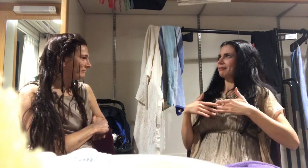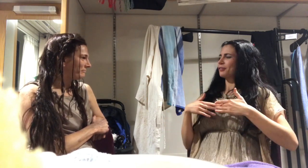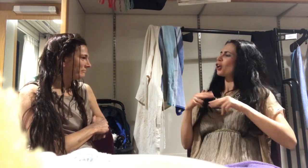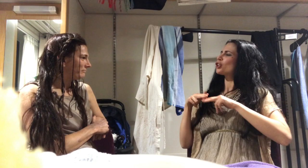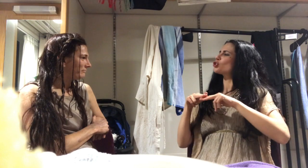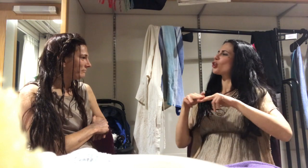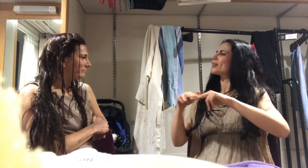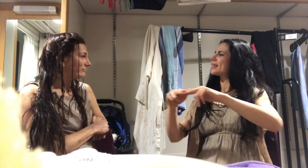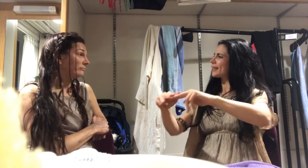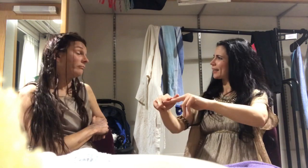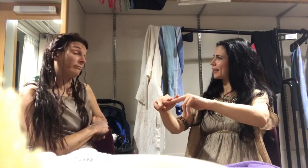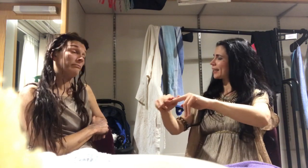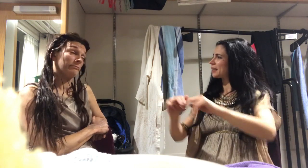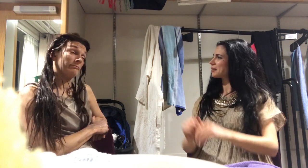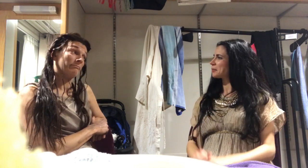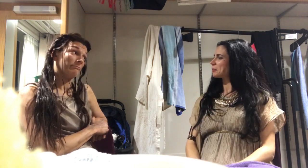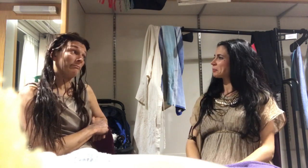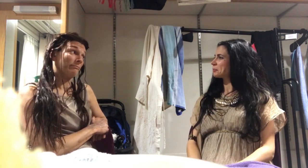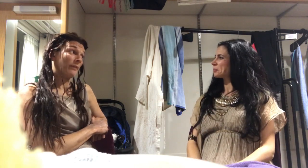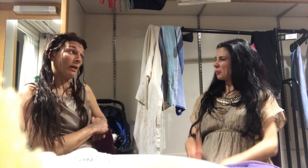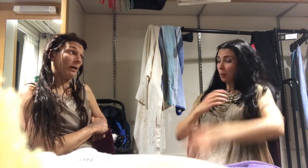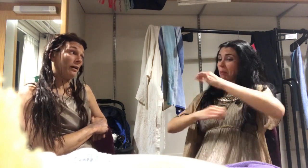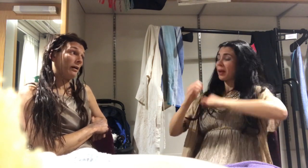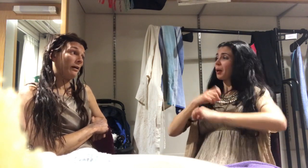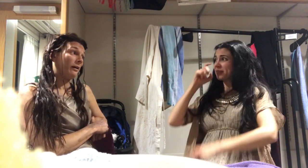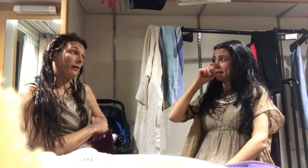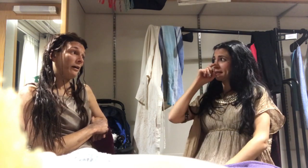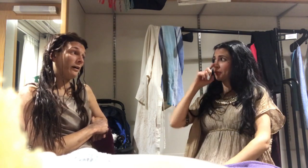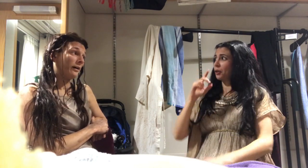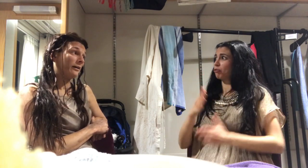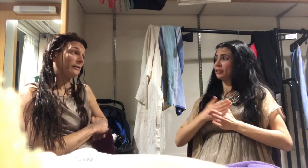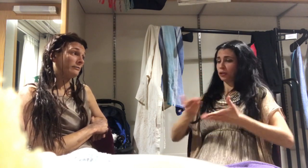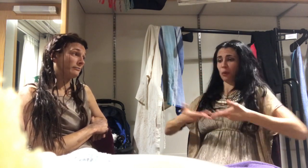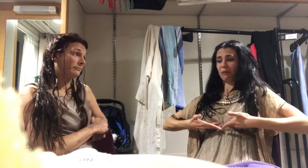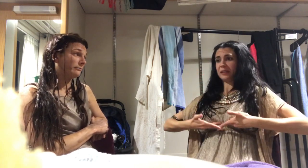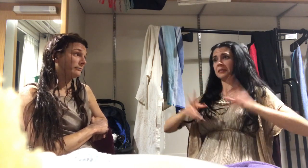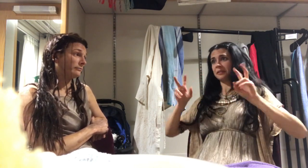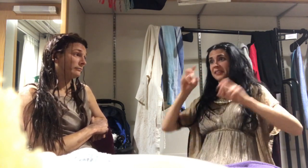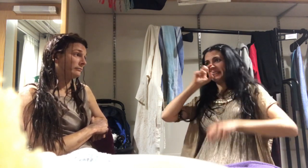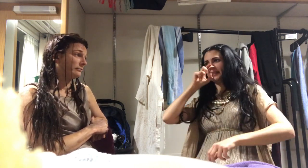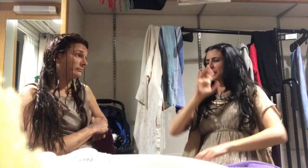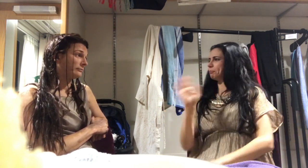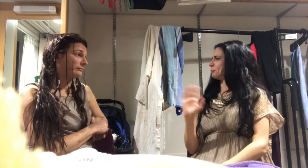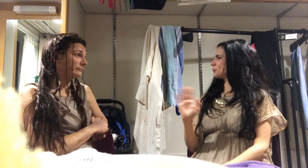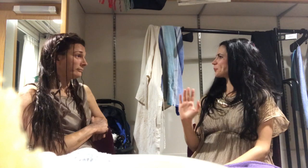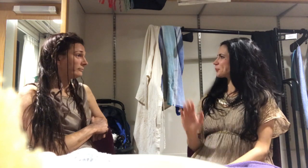It has definitely been a journey|! I became the 'sister', through the process, but that wasn't the original thought...